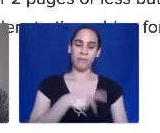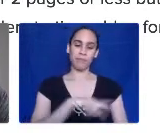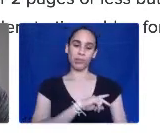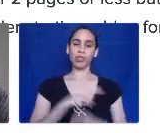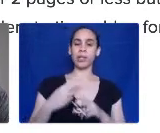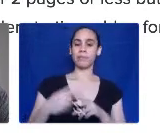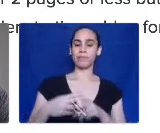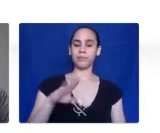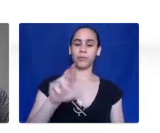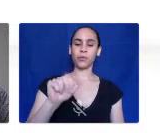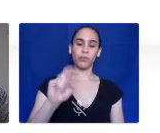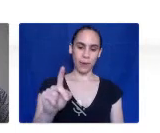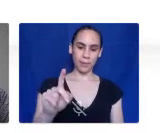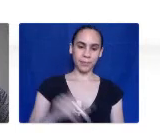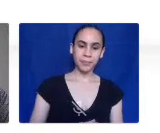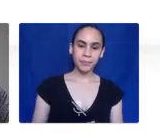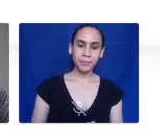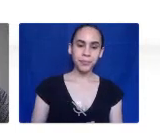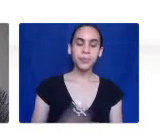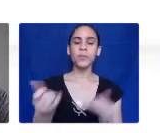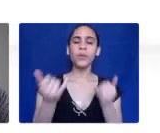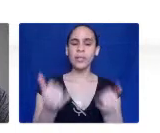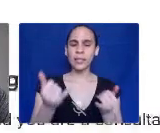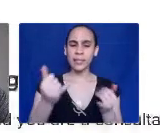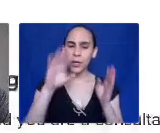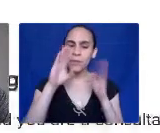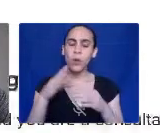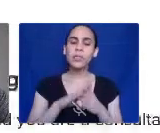let's go into um what the bullets are there's anything you remember about the resume this